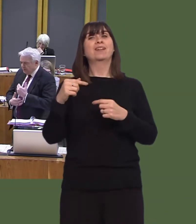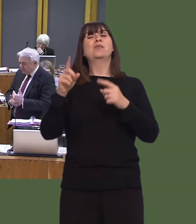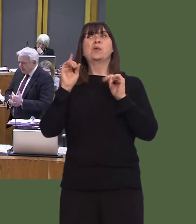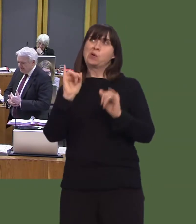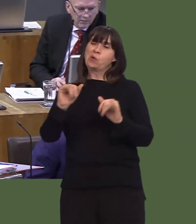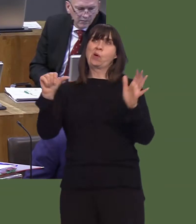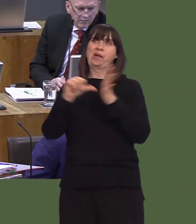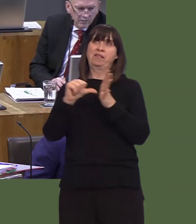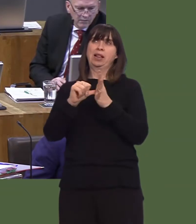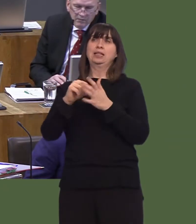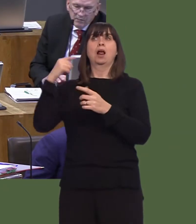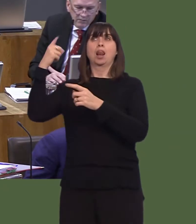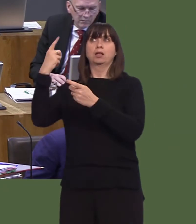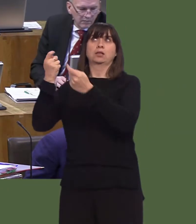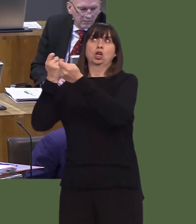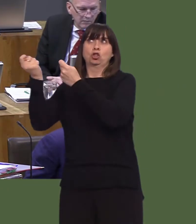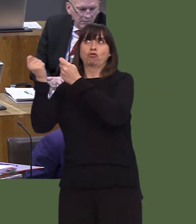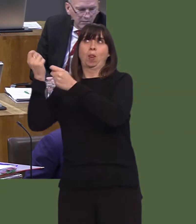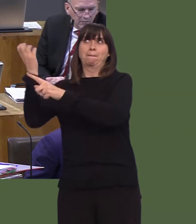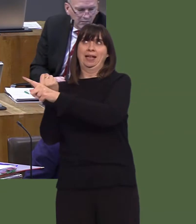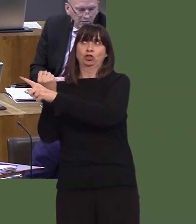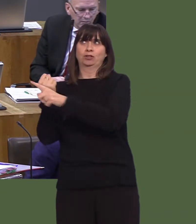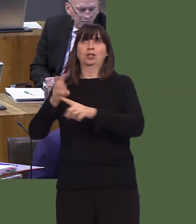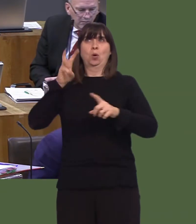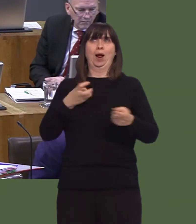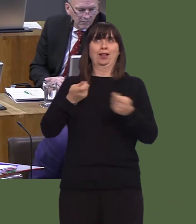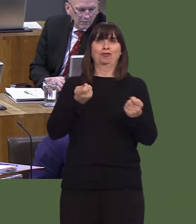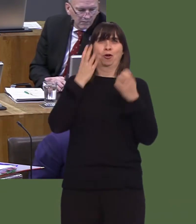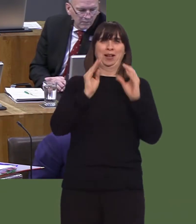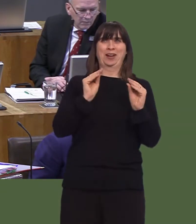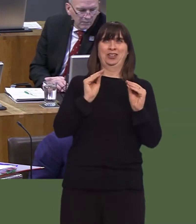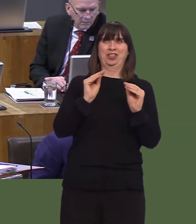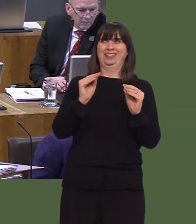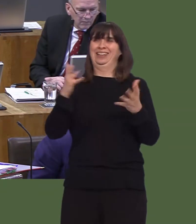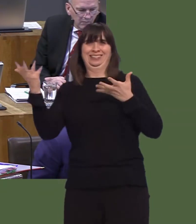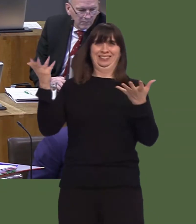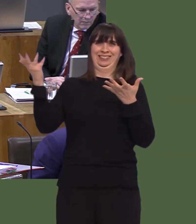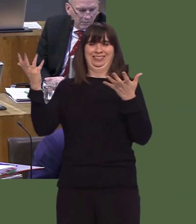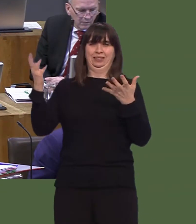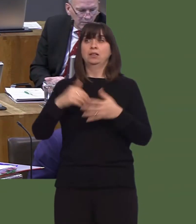issue. There are two things, however, that it's important for us to say. First of all, I think it is important that there is an independent valuation, so that